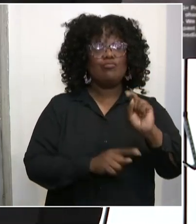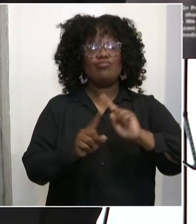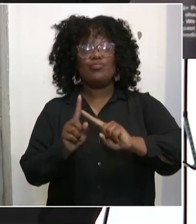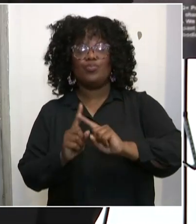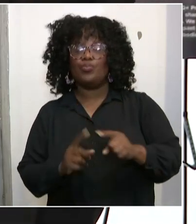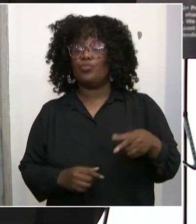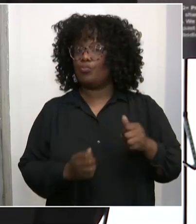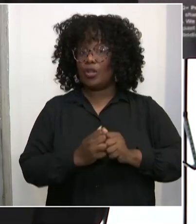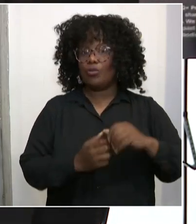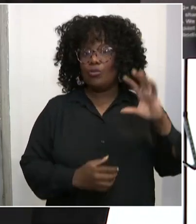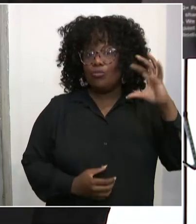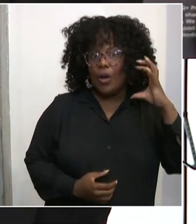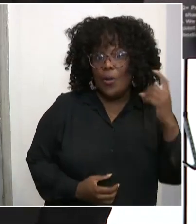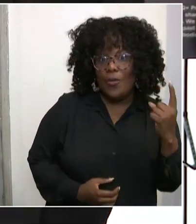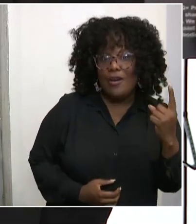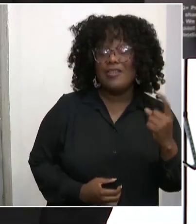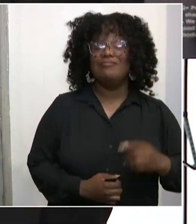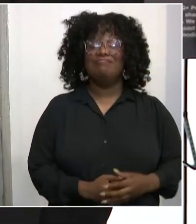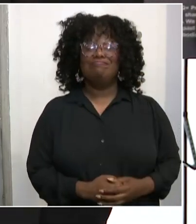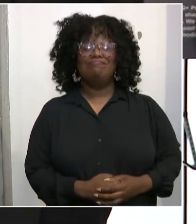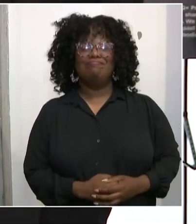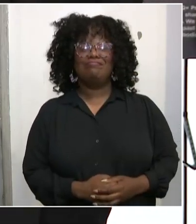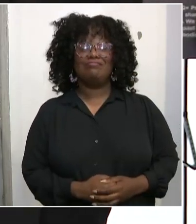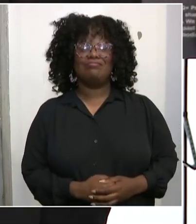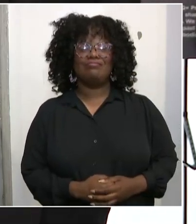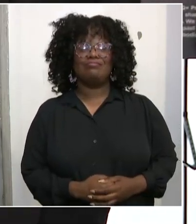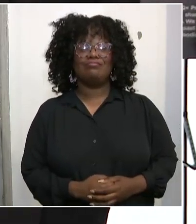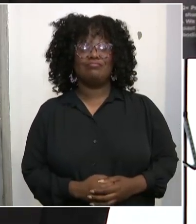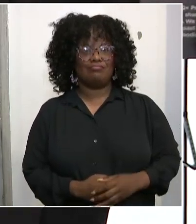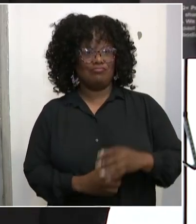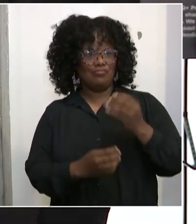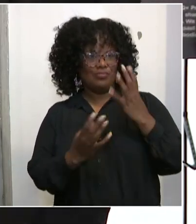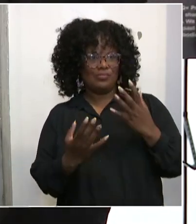We are joined by the co-president of Radio One, Eddie Herrell, who's with us today.